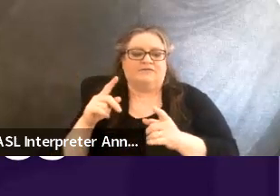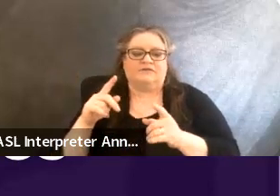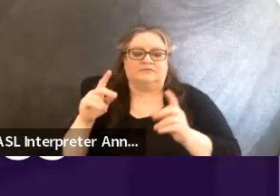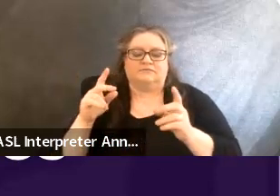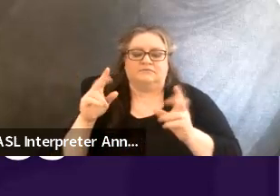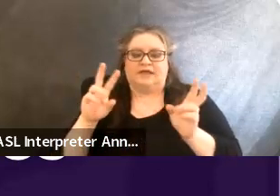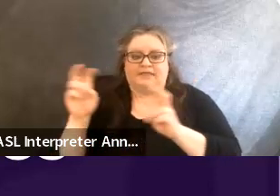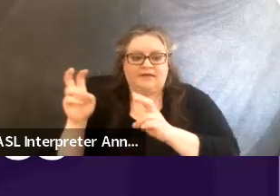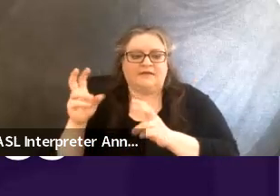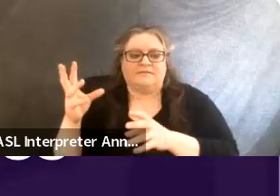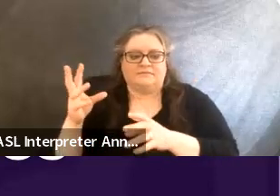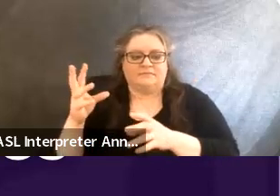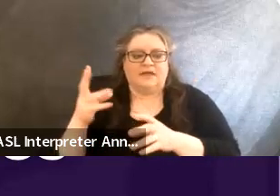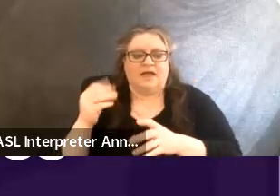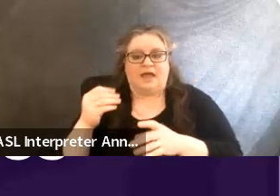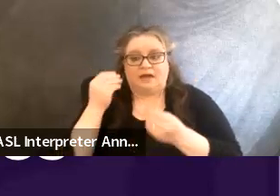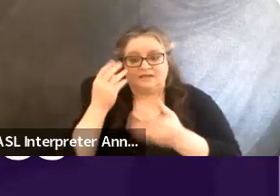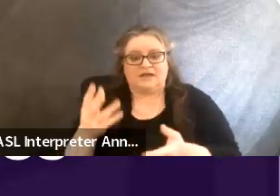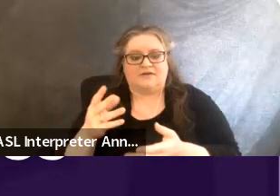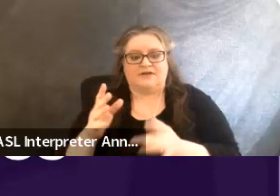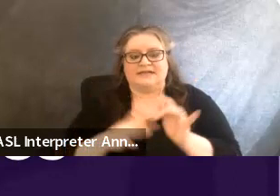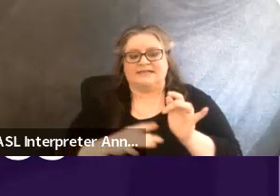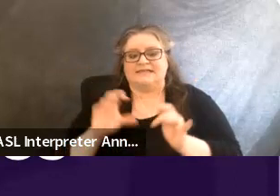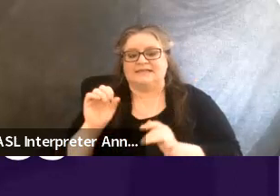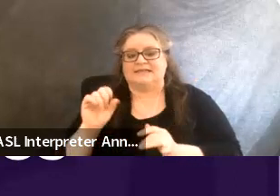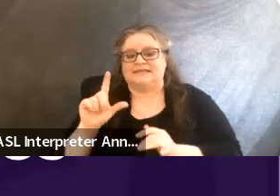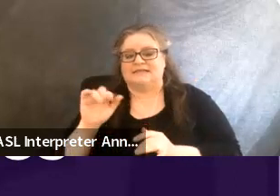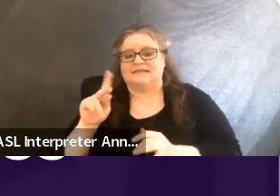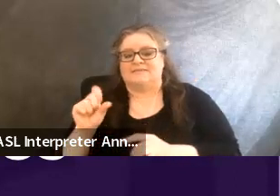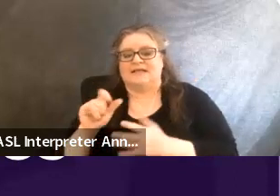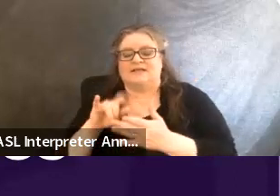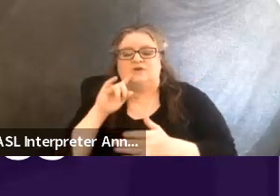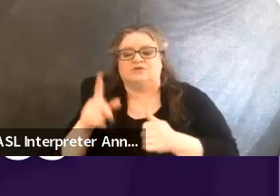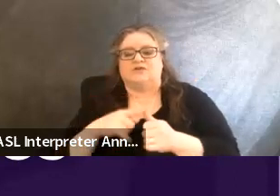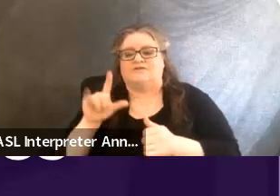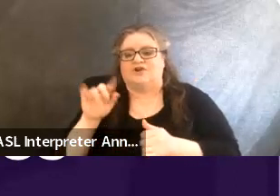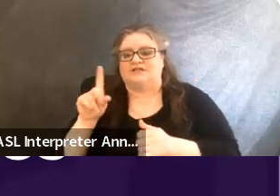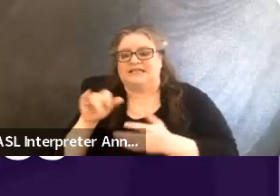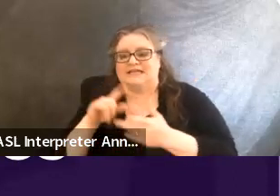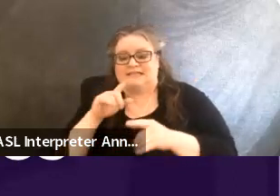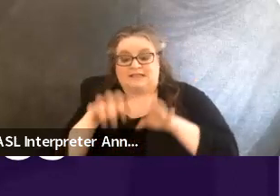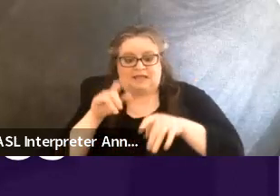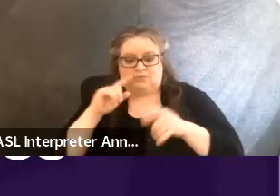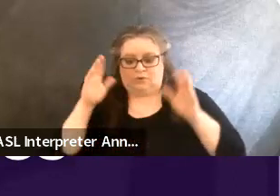And FYI, skip links are the first links that your keyboard focuses on when you press the tab key